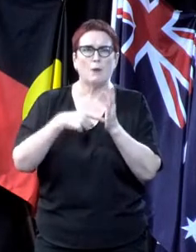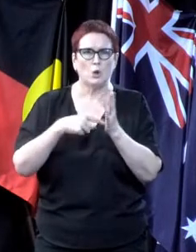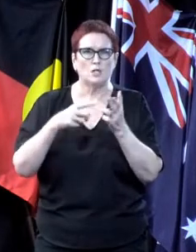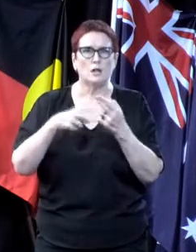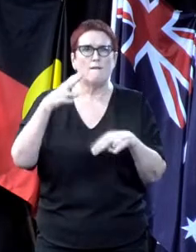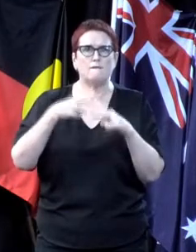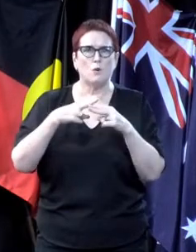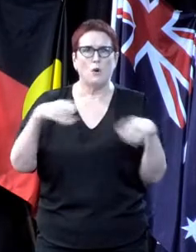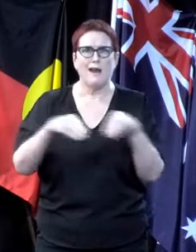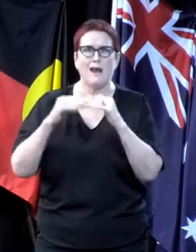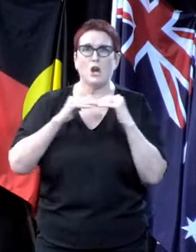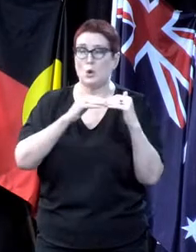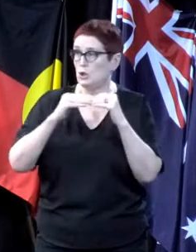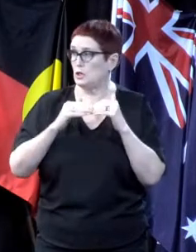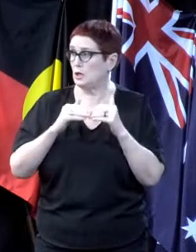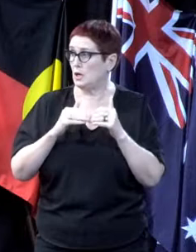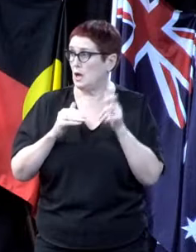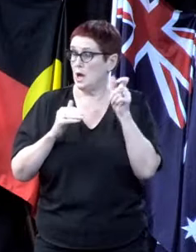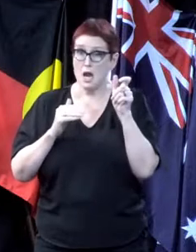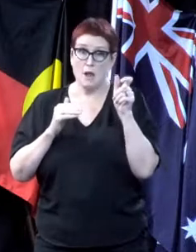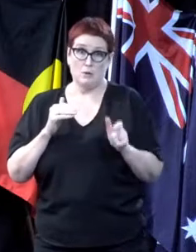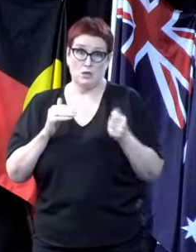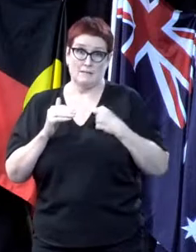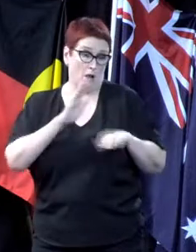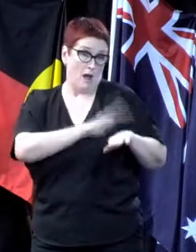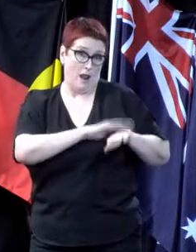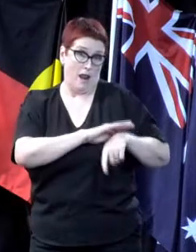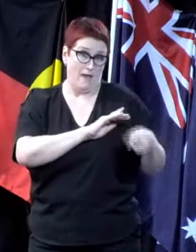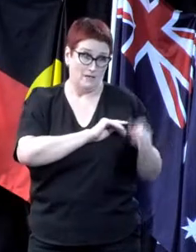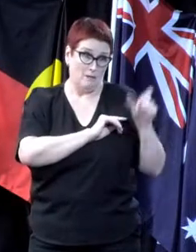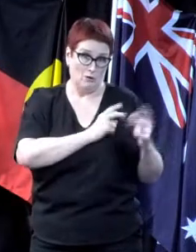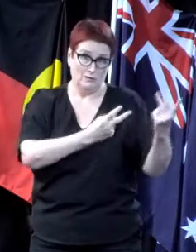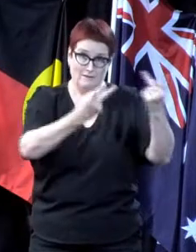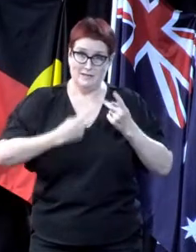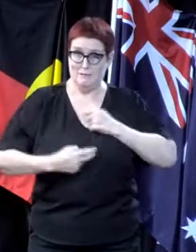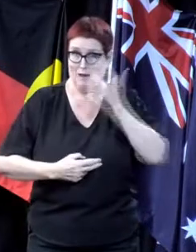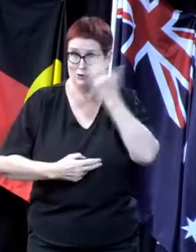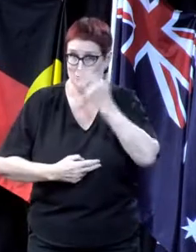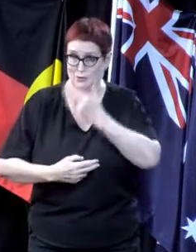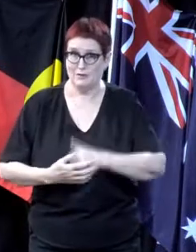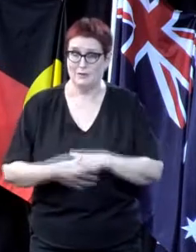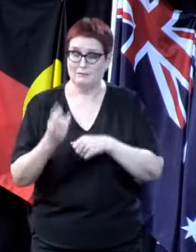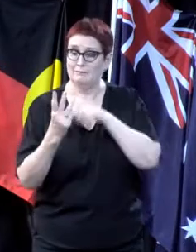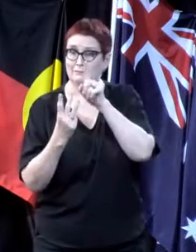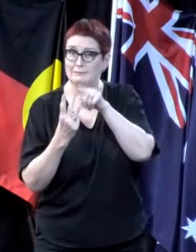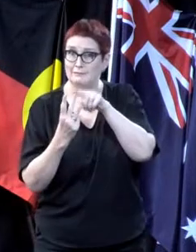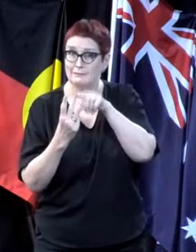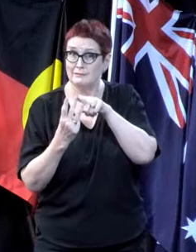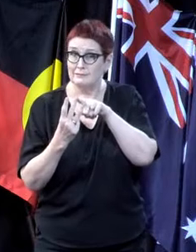And the person here on my left is the person who came to our school. And then, we, as a - How did you do? MS KAUPPILA: Sorry?